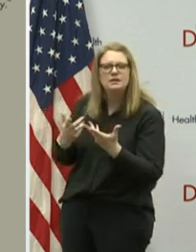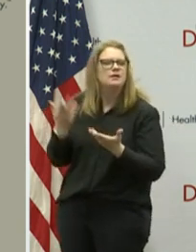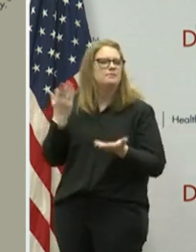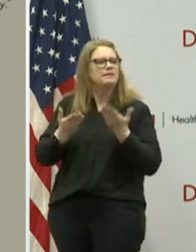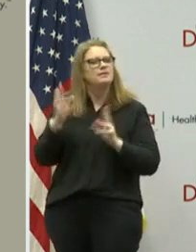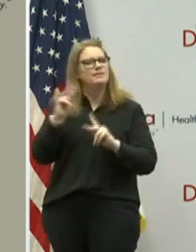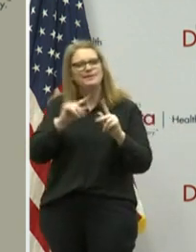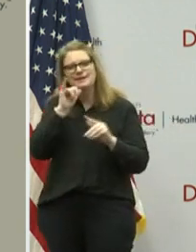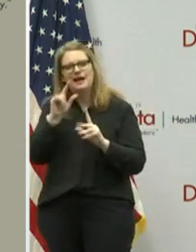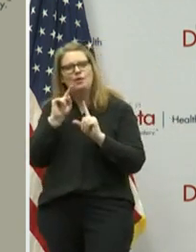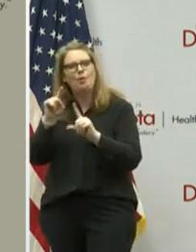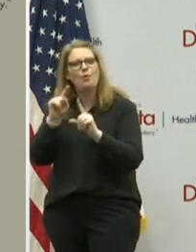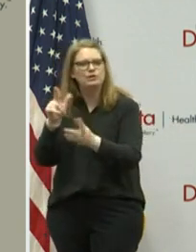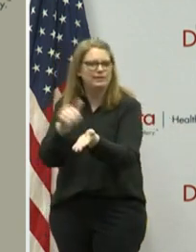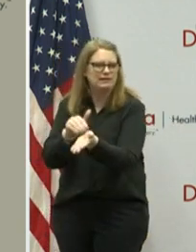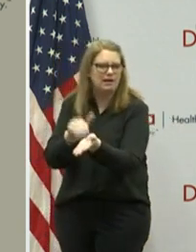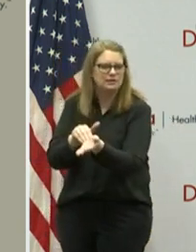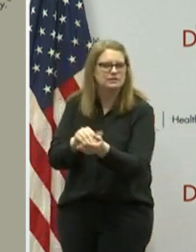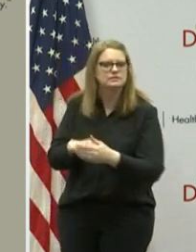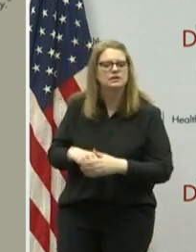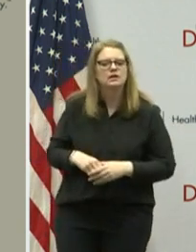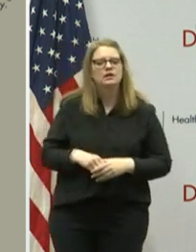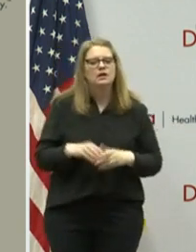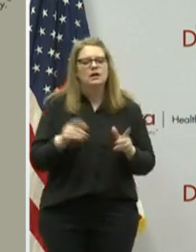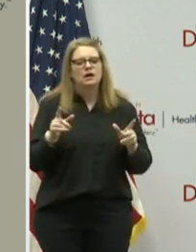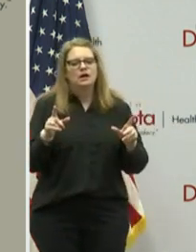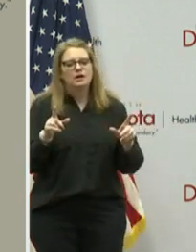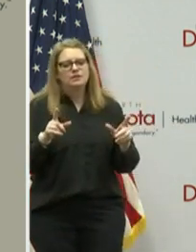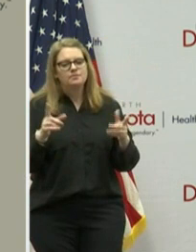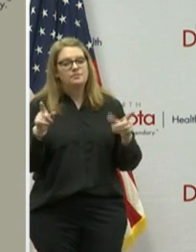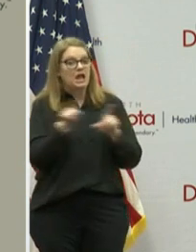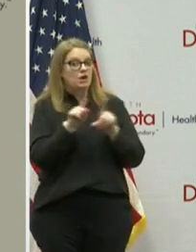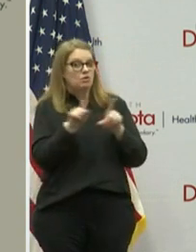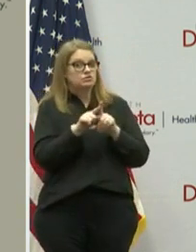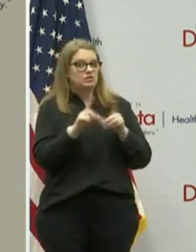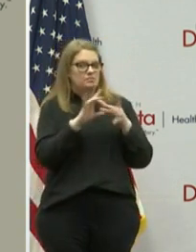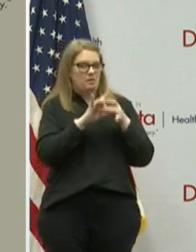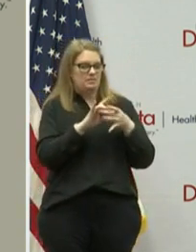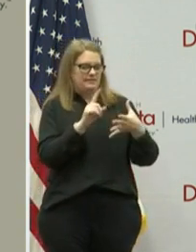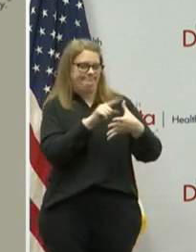WEEKEND TO MAKE SURE THAT WE'RE GETTING LOTS OF SAMPLES COLLECTED AT A TIME PEOPLE MIGHT